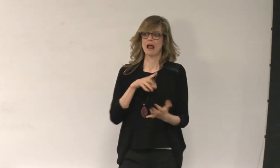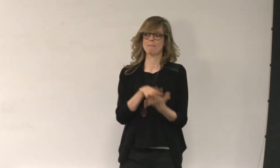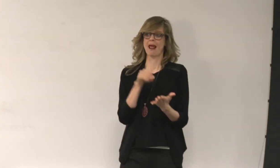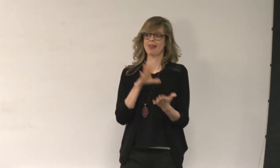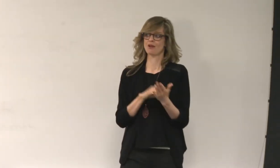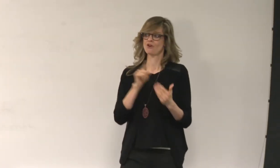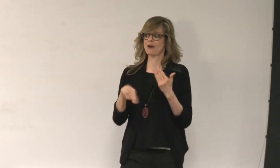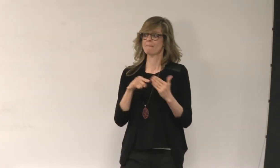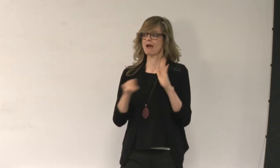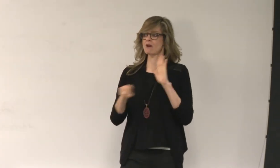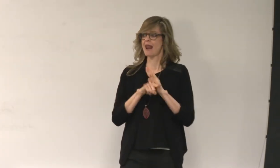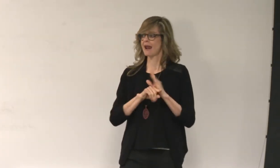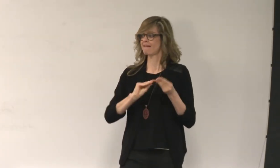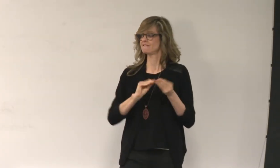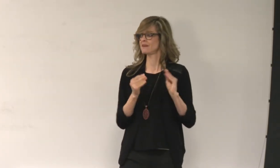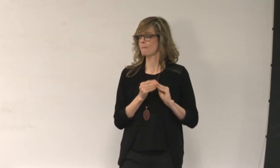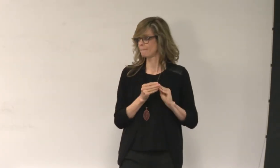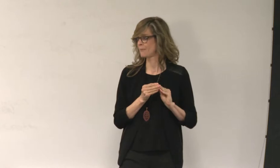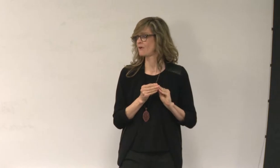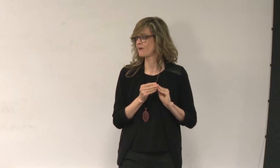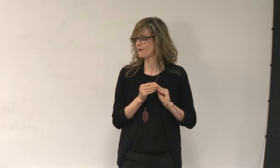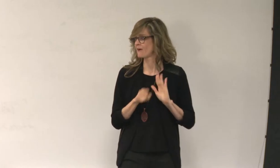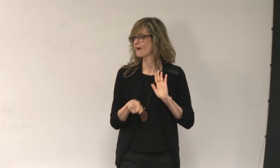I REMEMBER THE FIRST TIME I LEARNED ABOUT NEGATIVE NUMBERS.